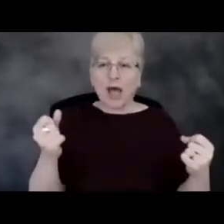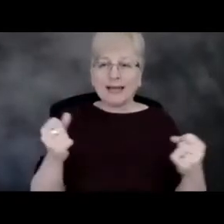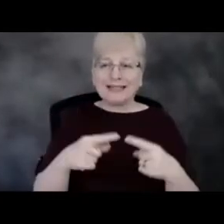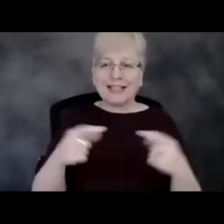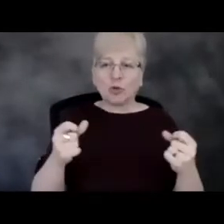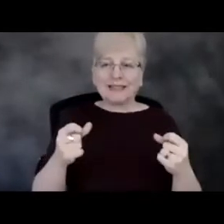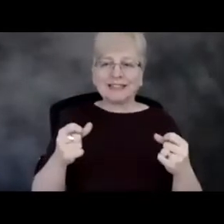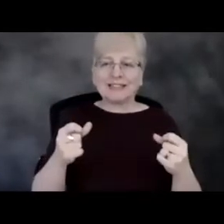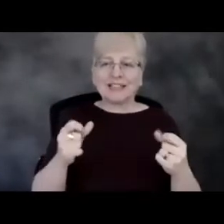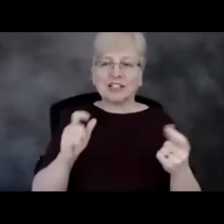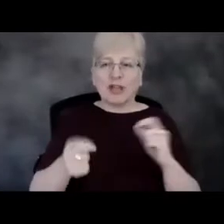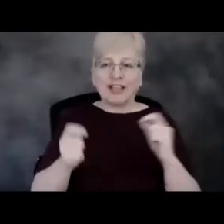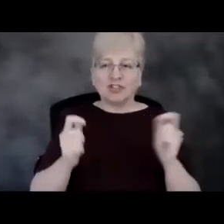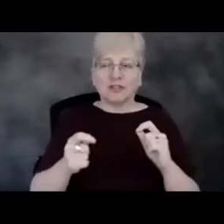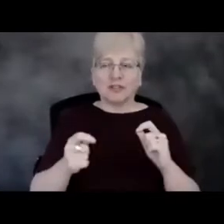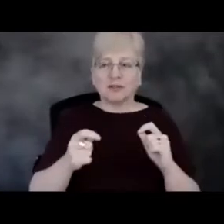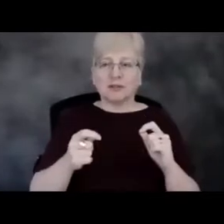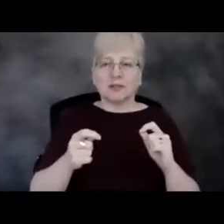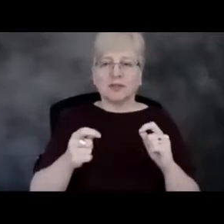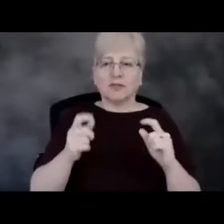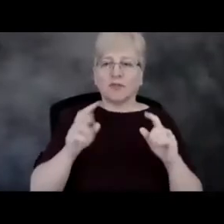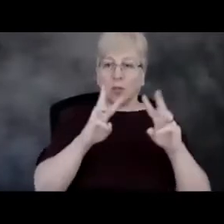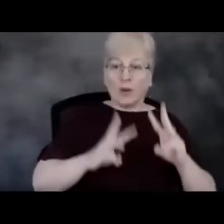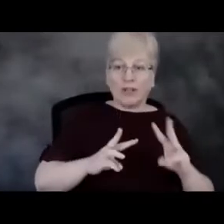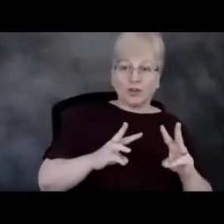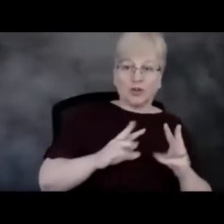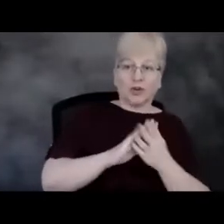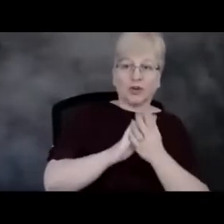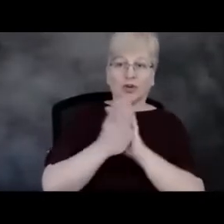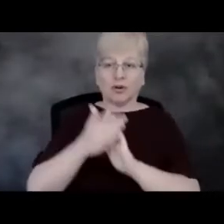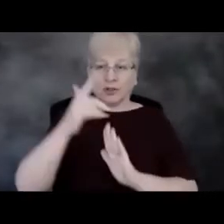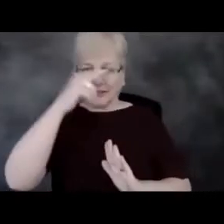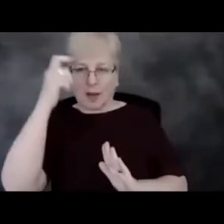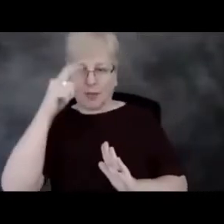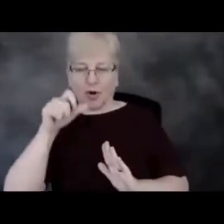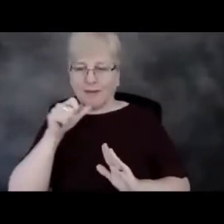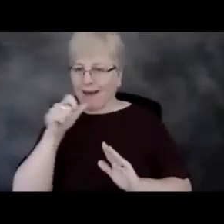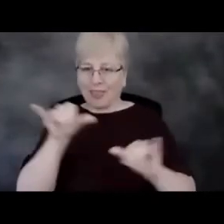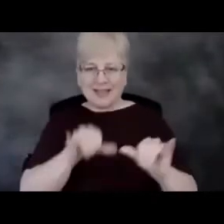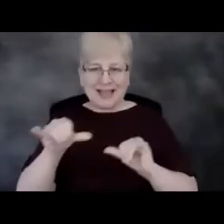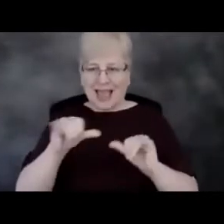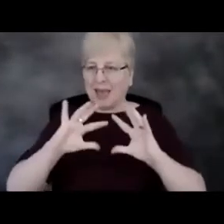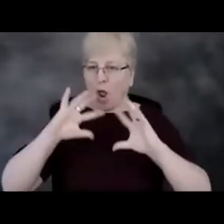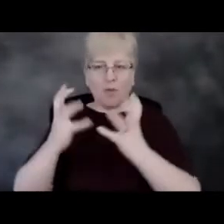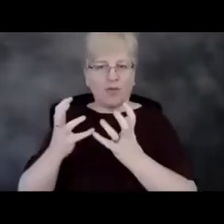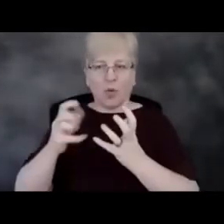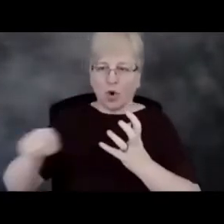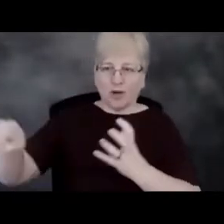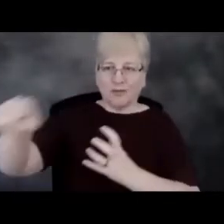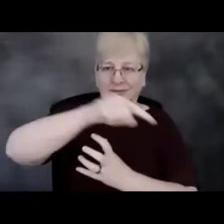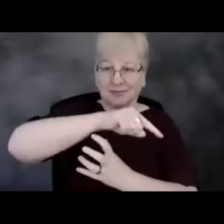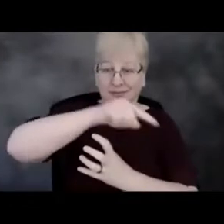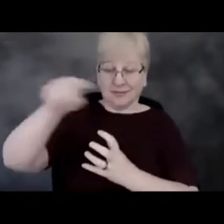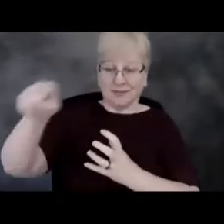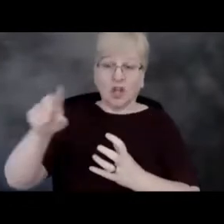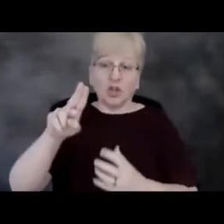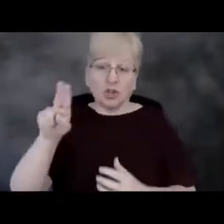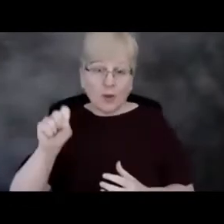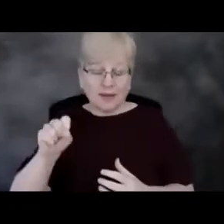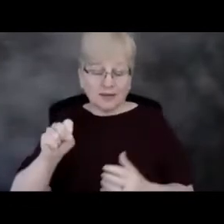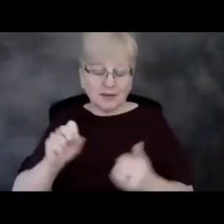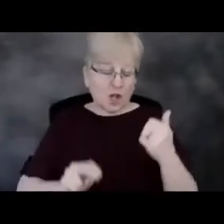16:59:46 from wintertime to summertime, 16:59:53 the US and North America has changed